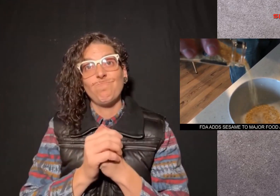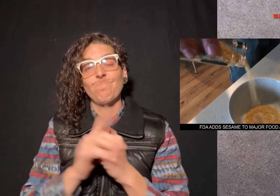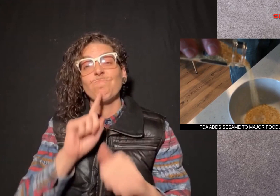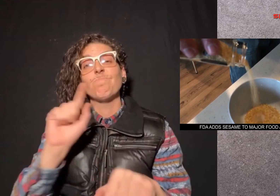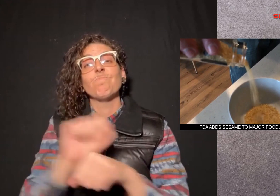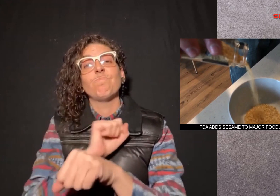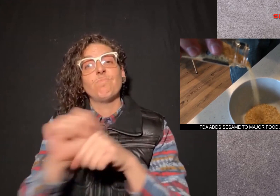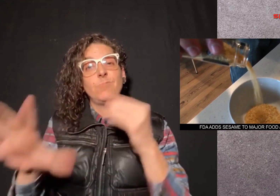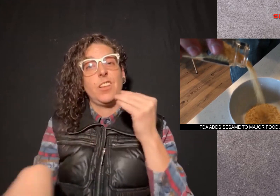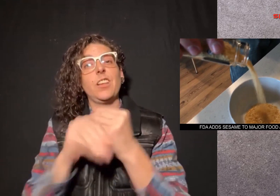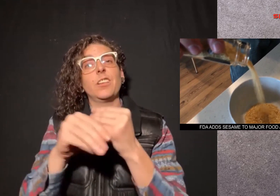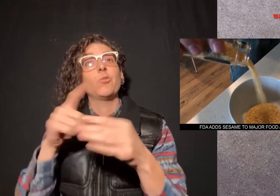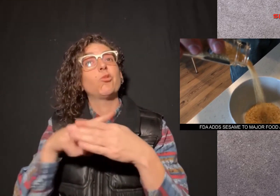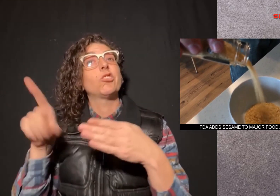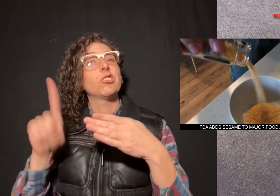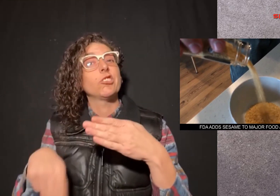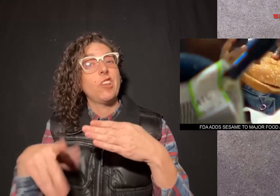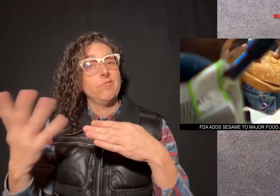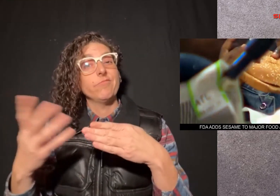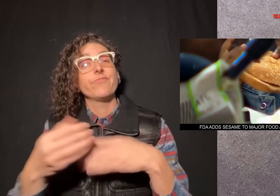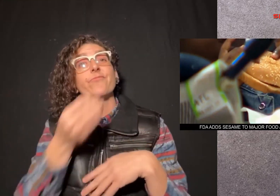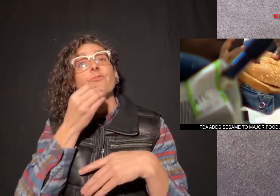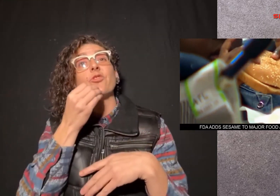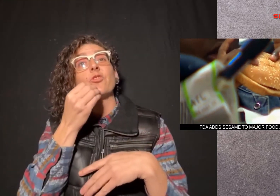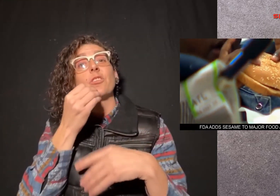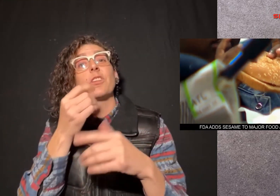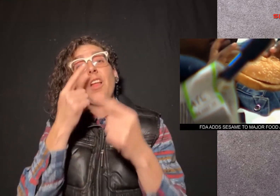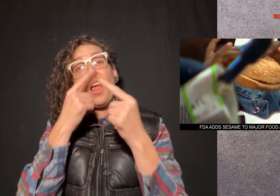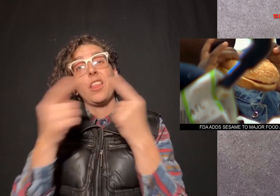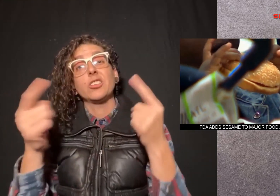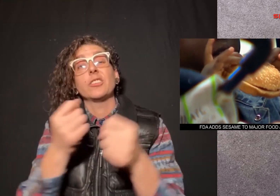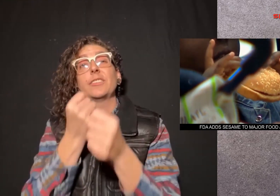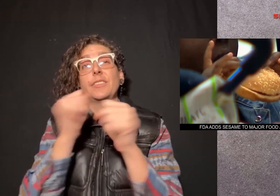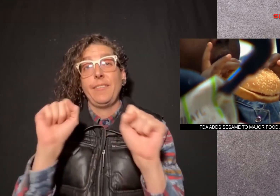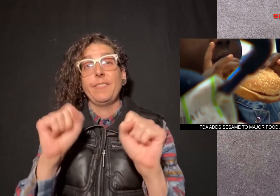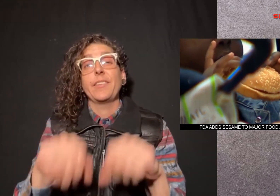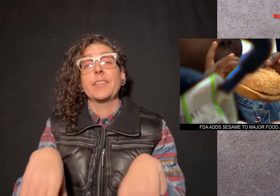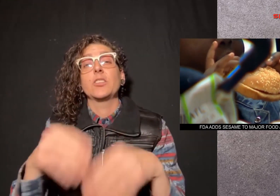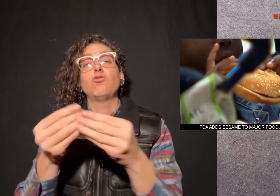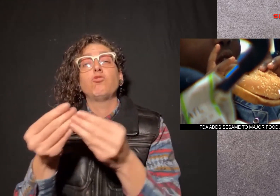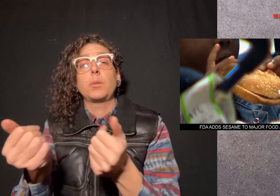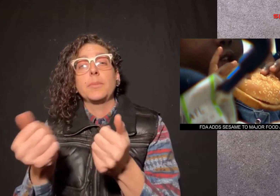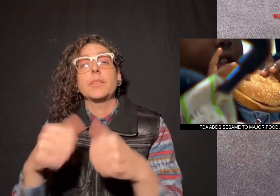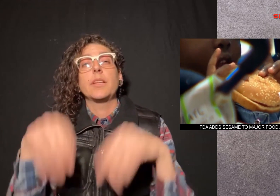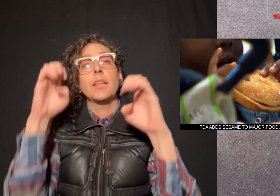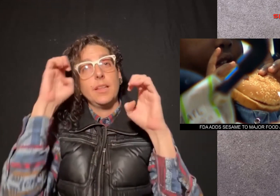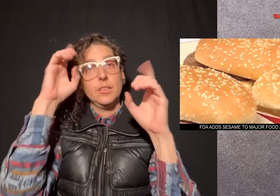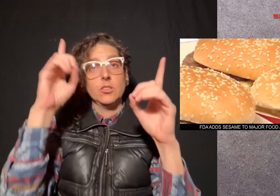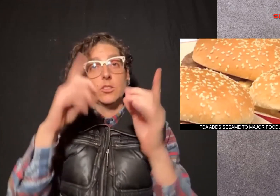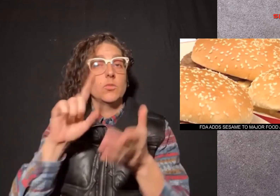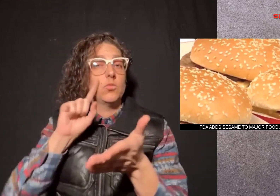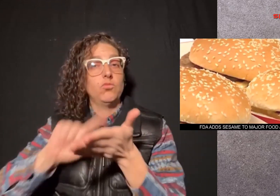sesame to its list of major food allergens it was added as a result of the food allergy